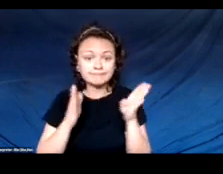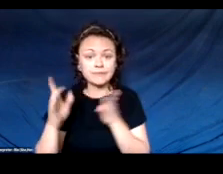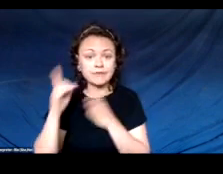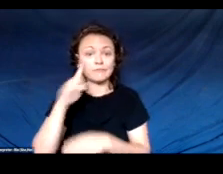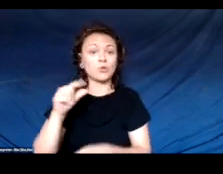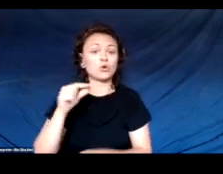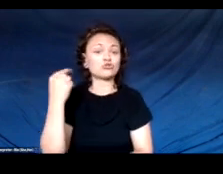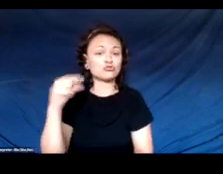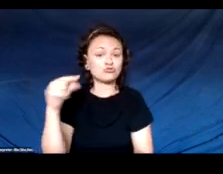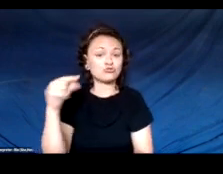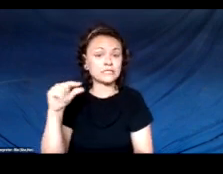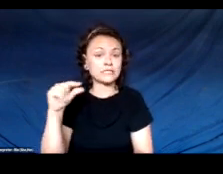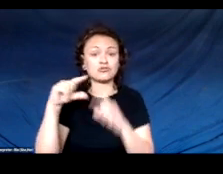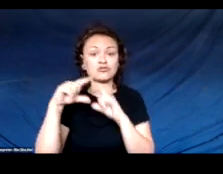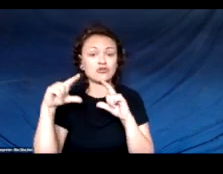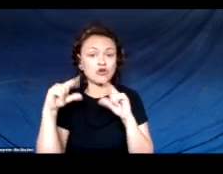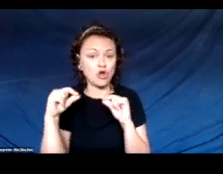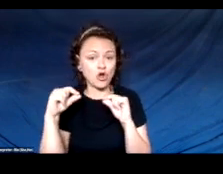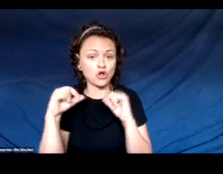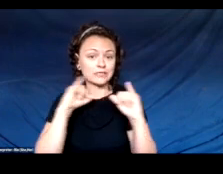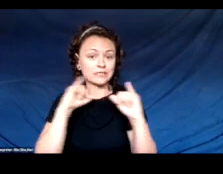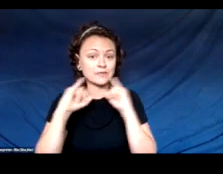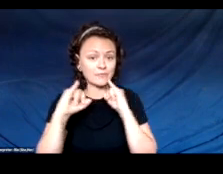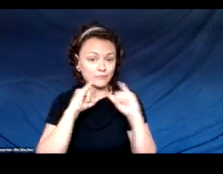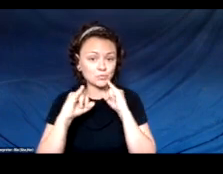And so finally we got back